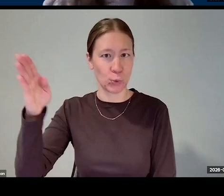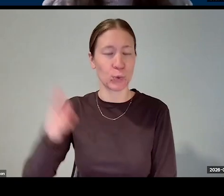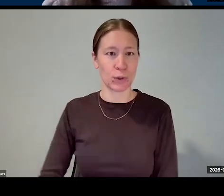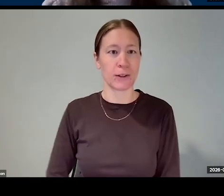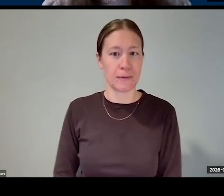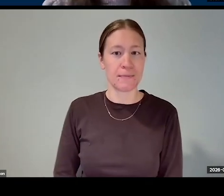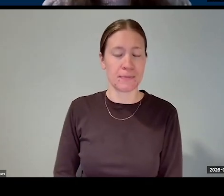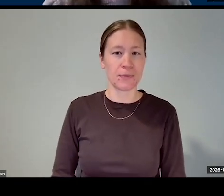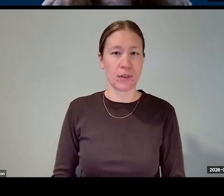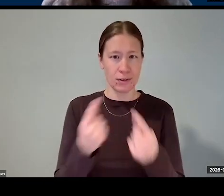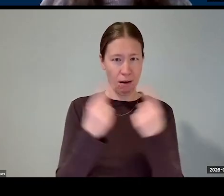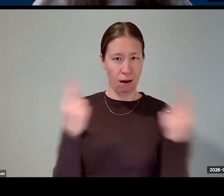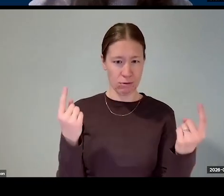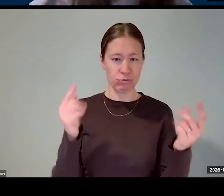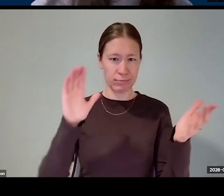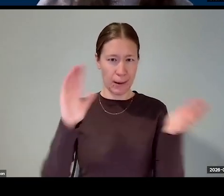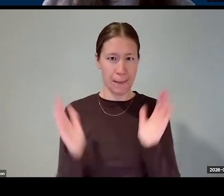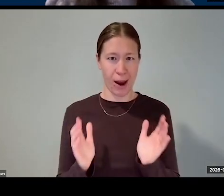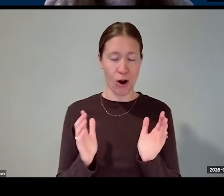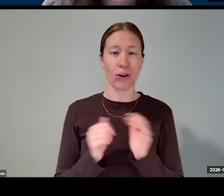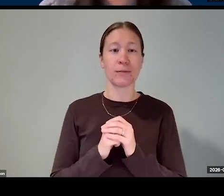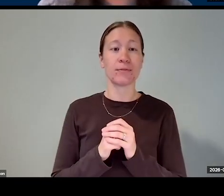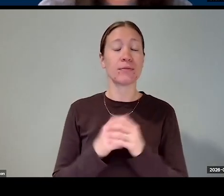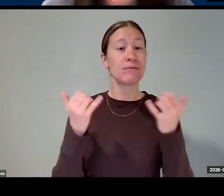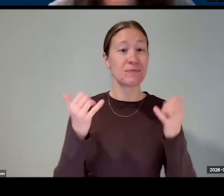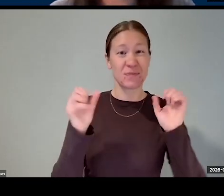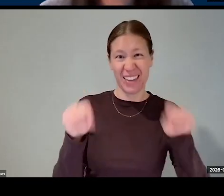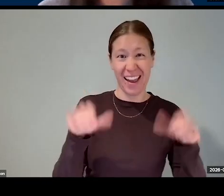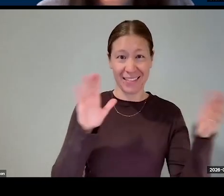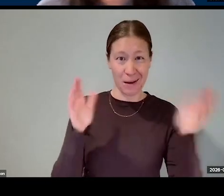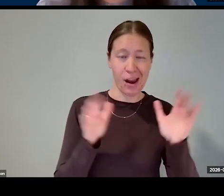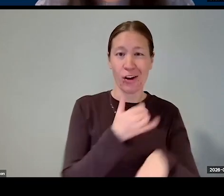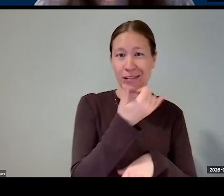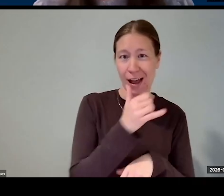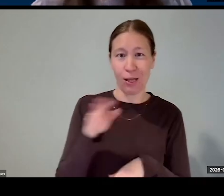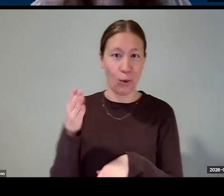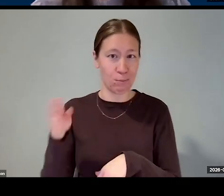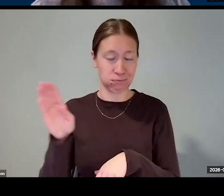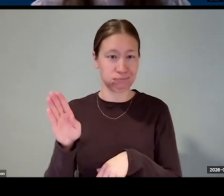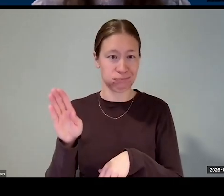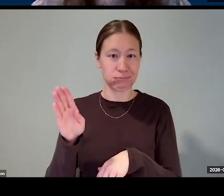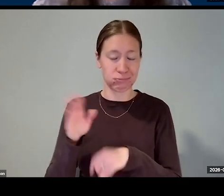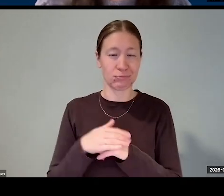So I would check contrast between maize and blue. There are a lot of different tools available